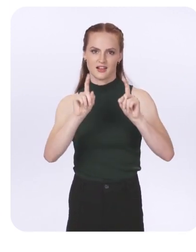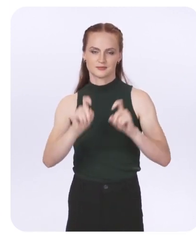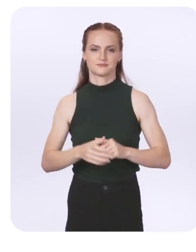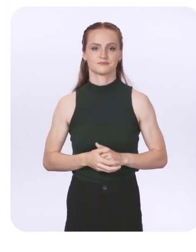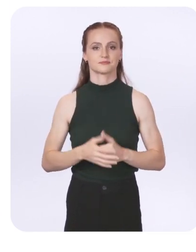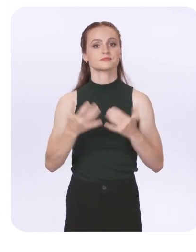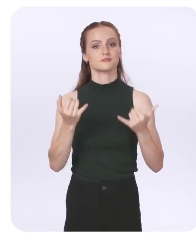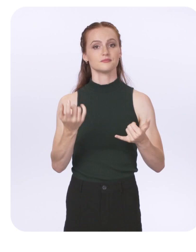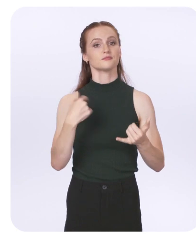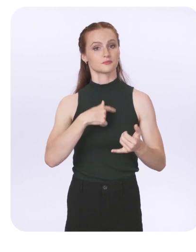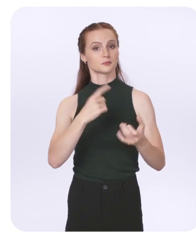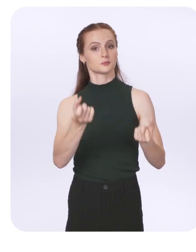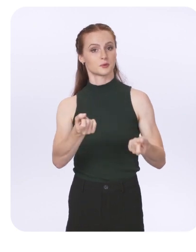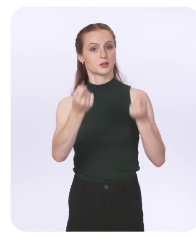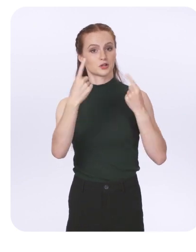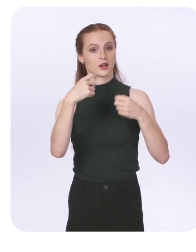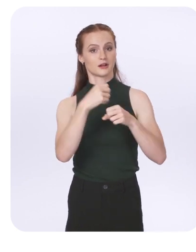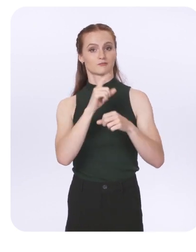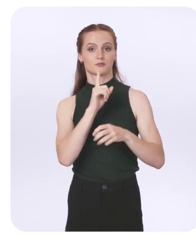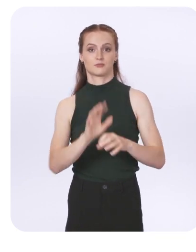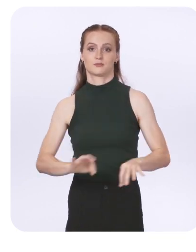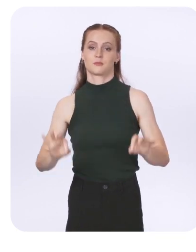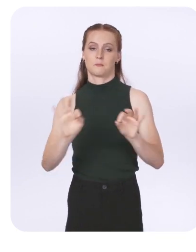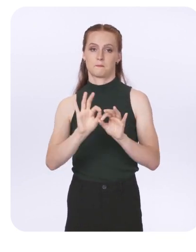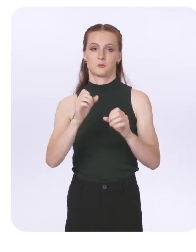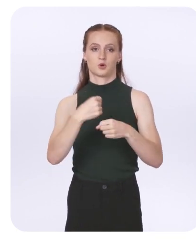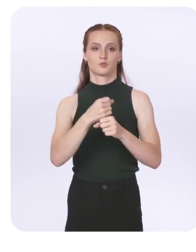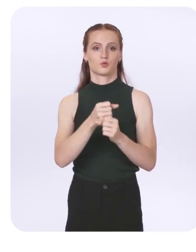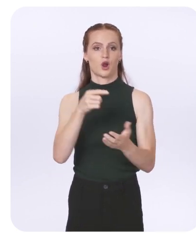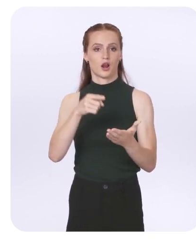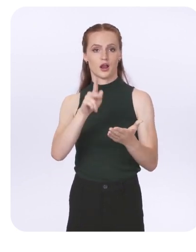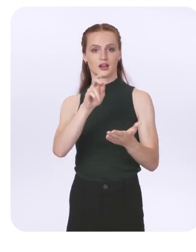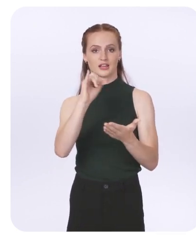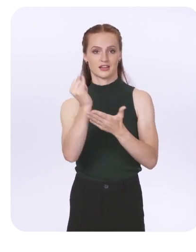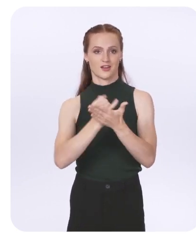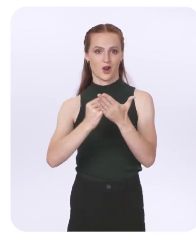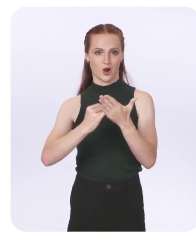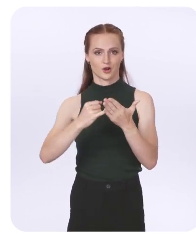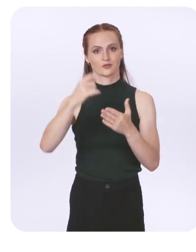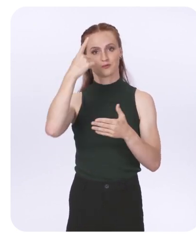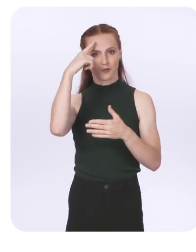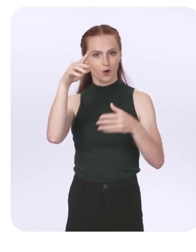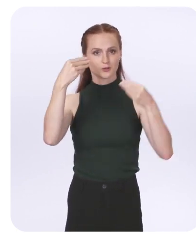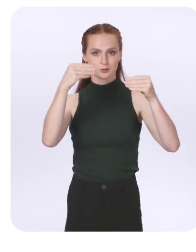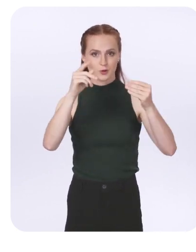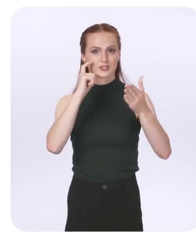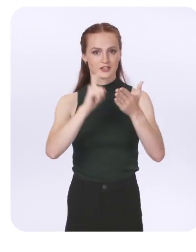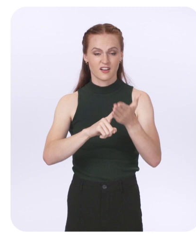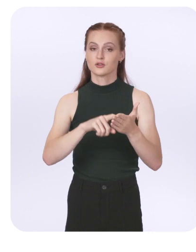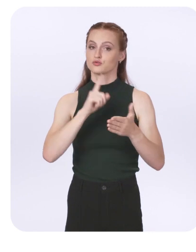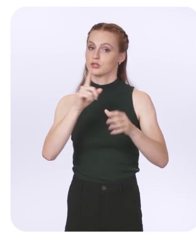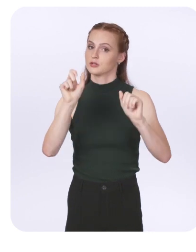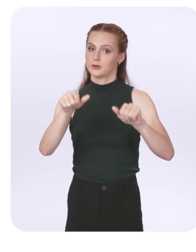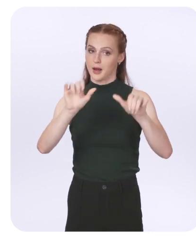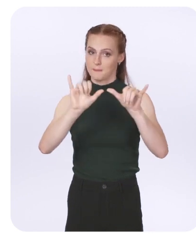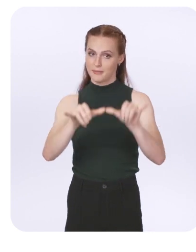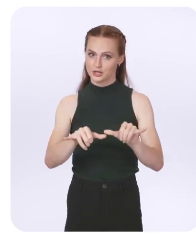we have made an art brief standard that helps us quickly translate the best practices we need to consider when starting a new project.